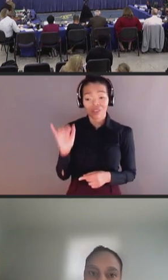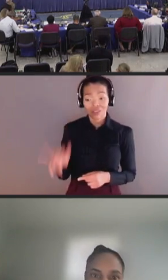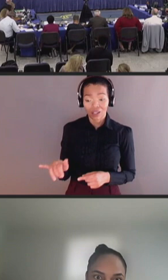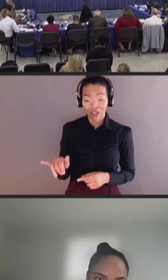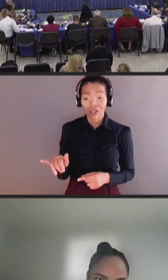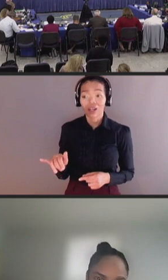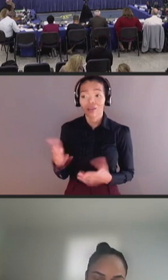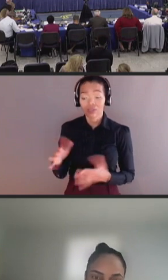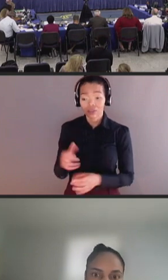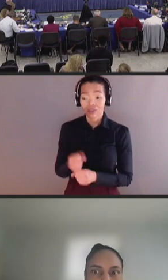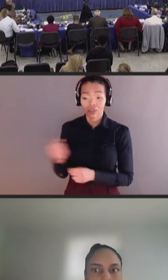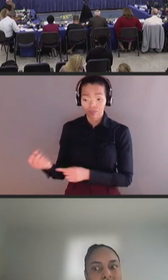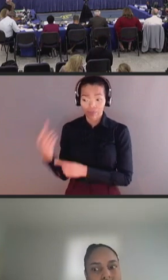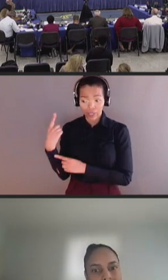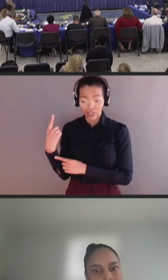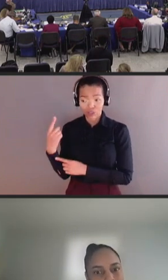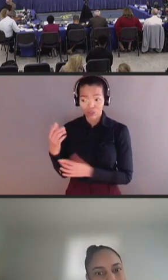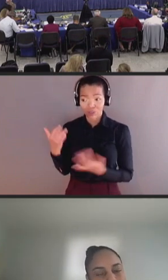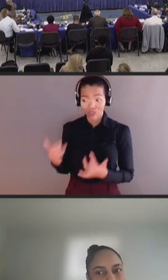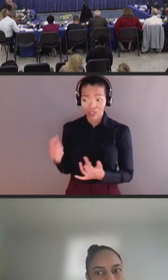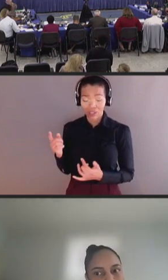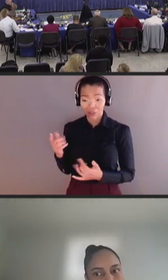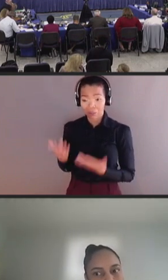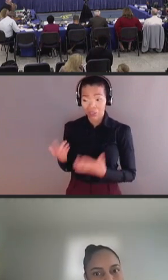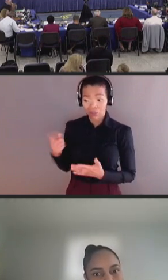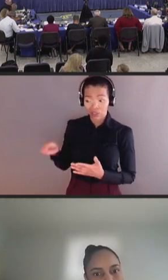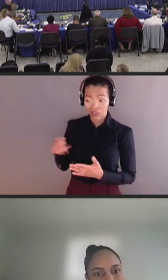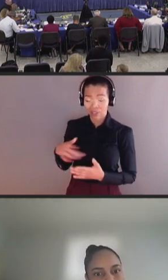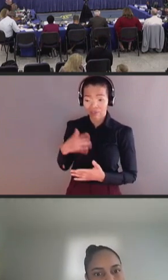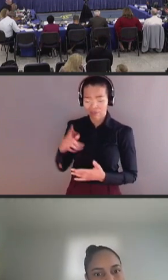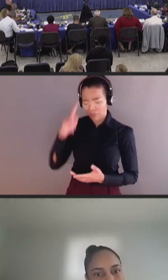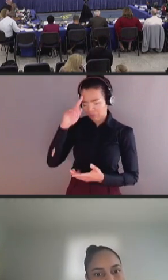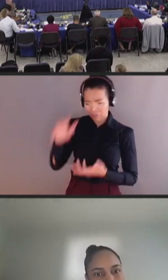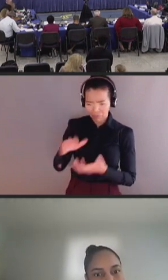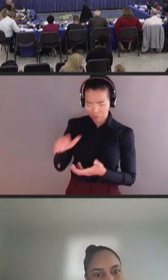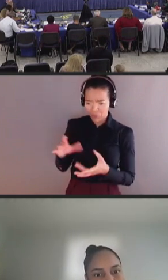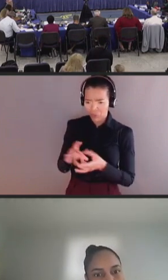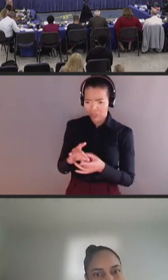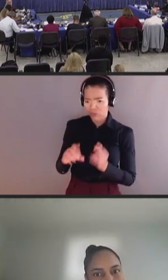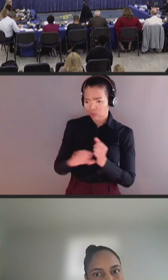will have some confusion when it comes to this campaign as far as getting into their doctor if